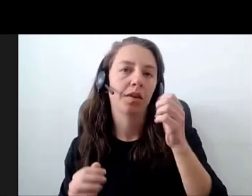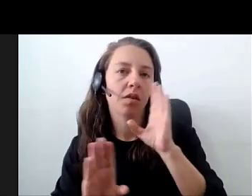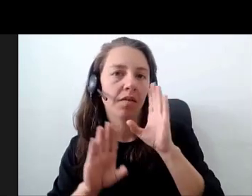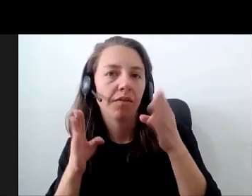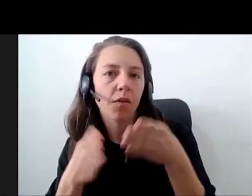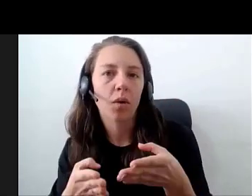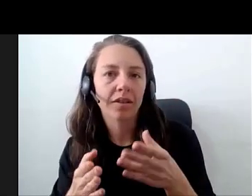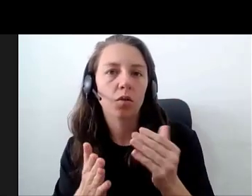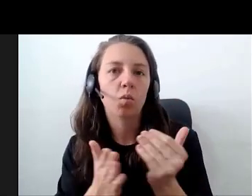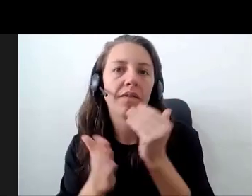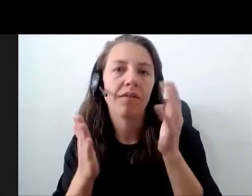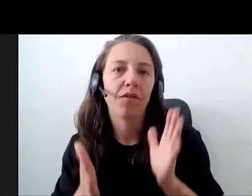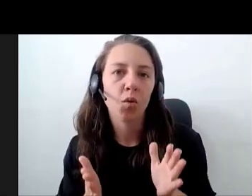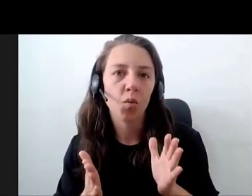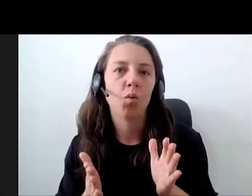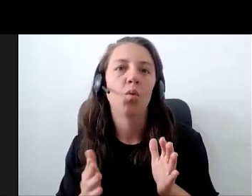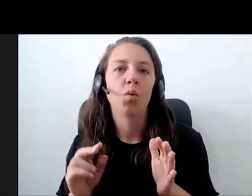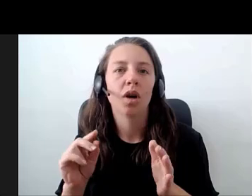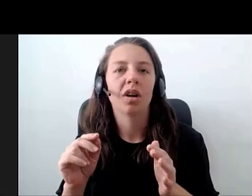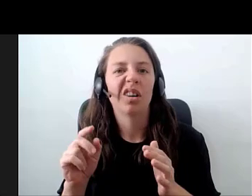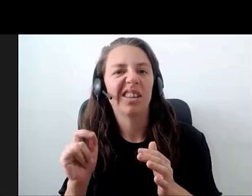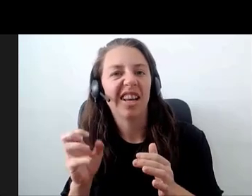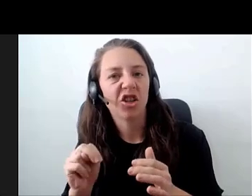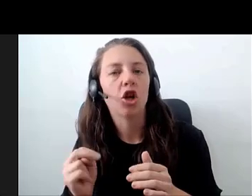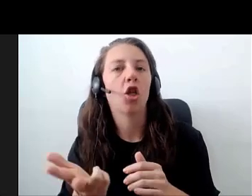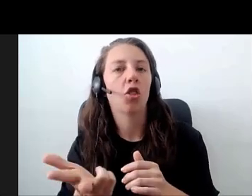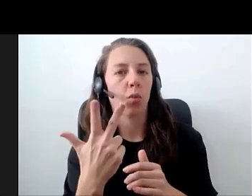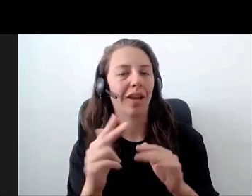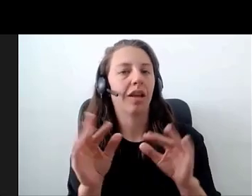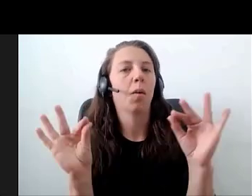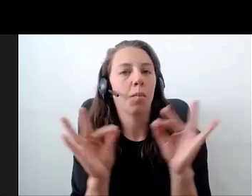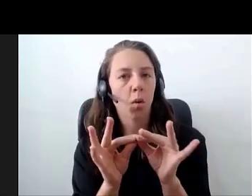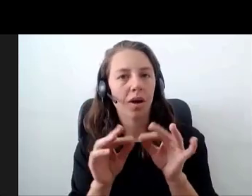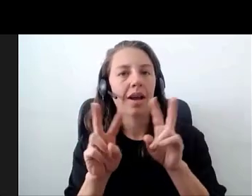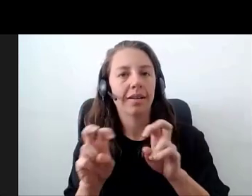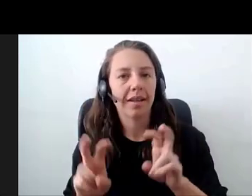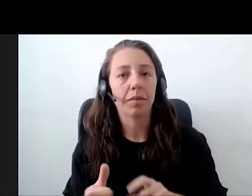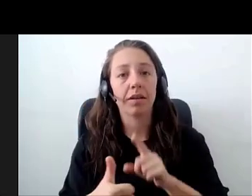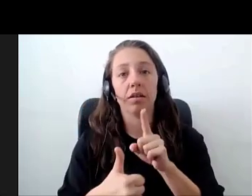on three key assessments. Okay. So, the fellowship candidates' preparedness and potential.